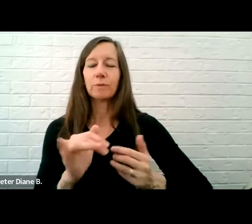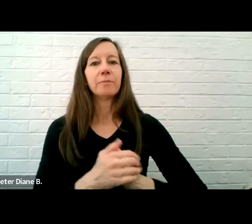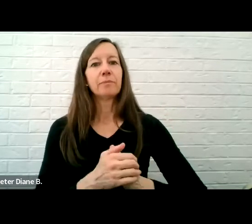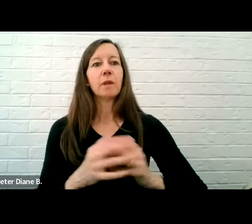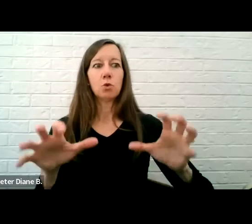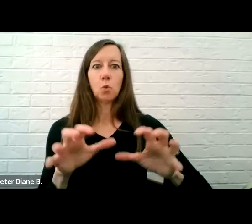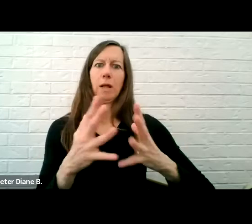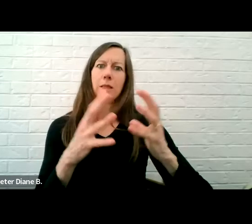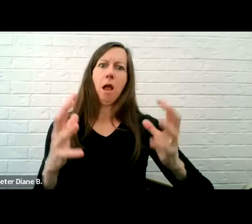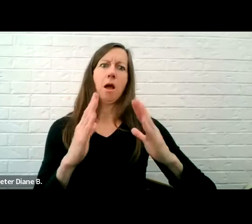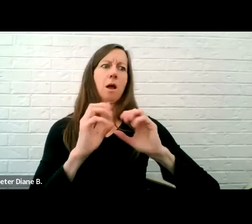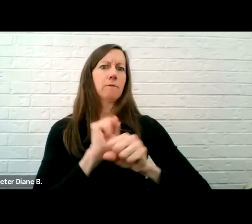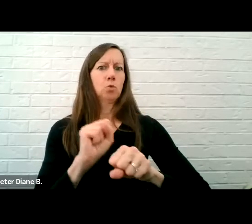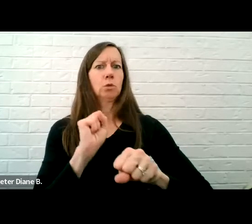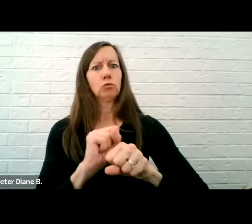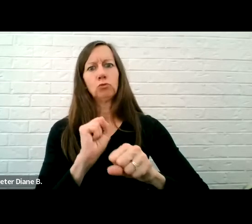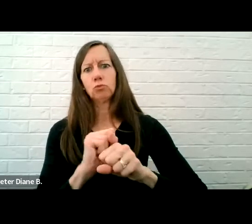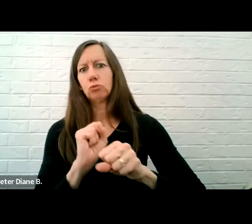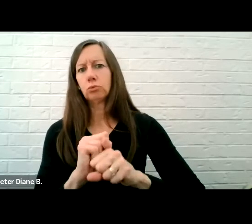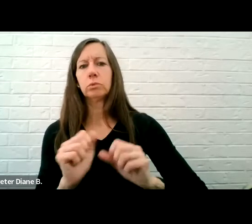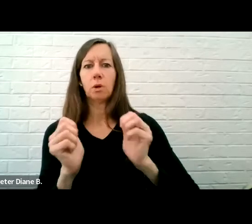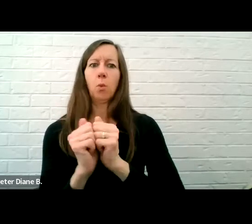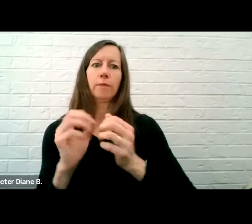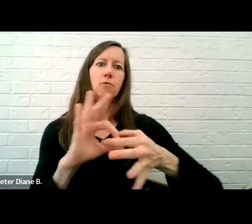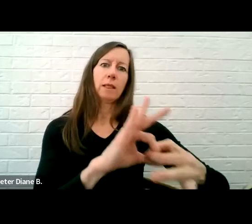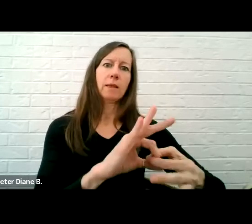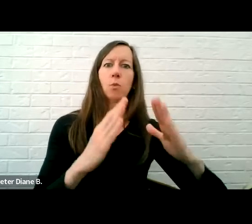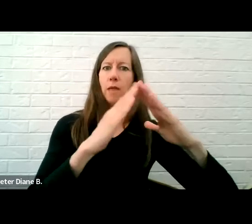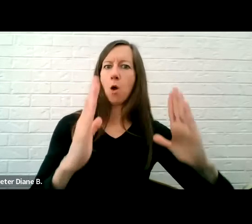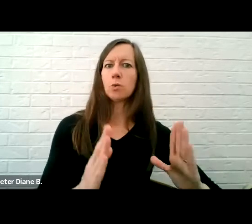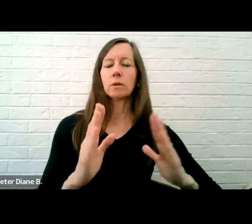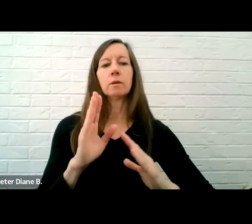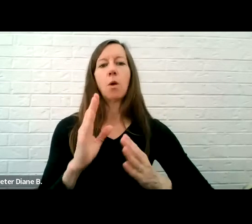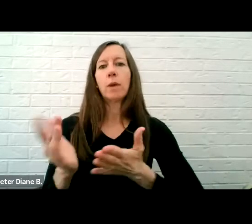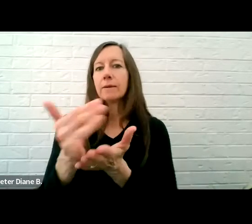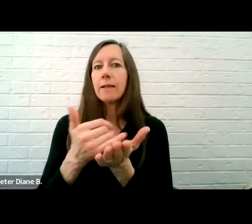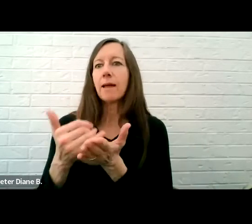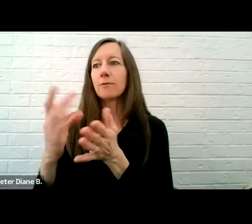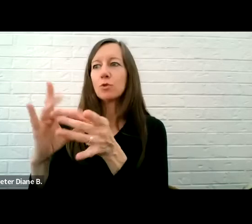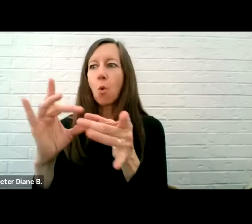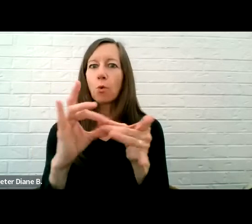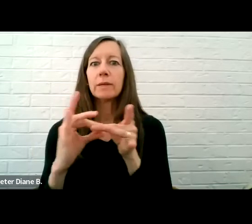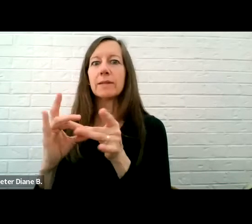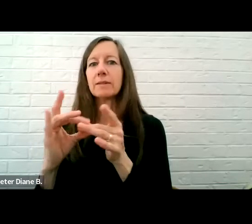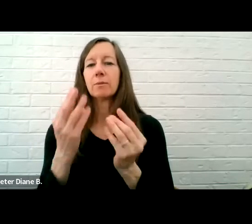arena and we collect stories and I'll talk to you more about that I am the director of